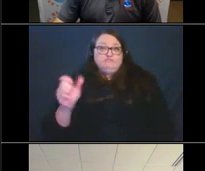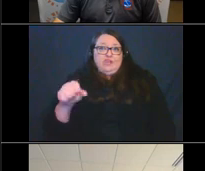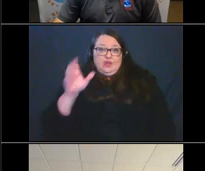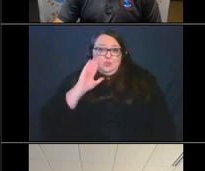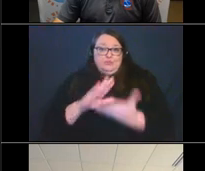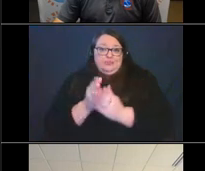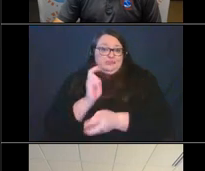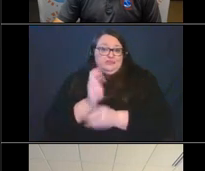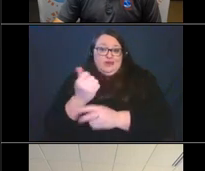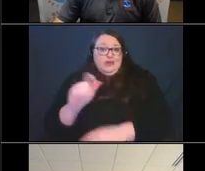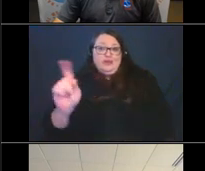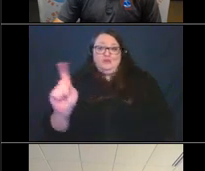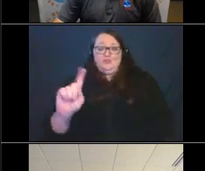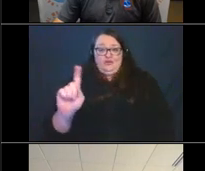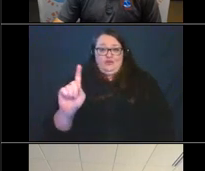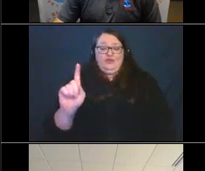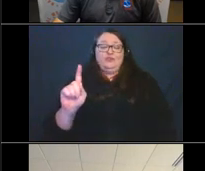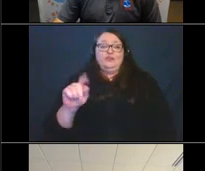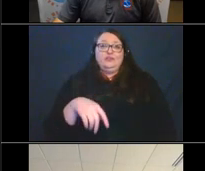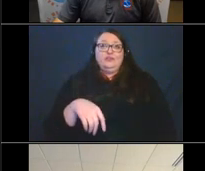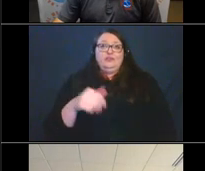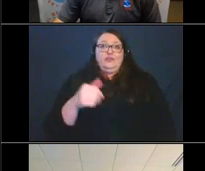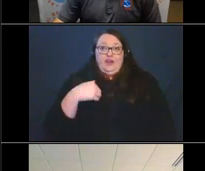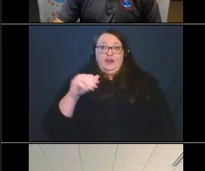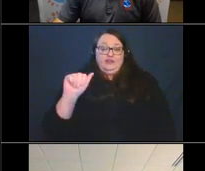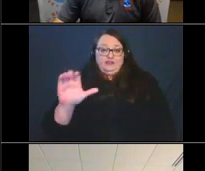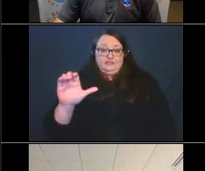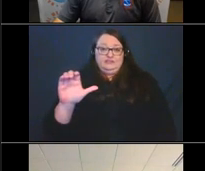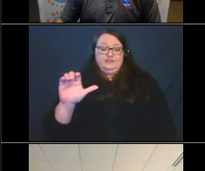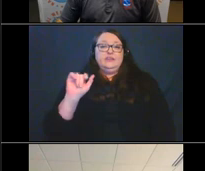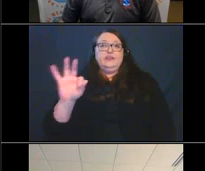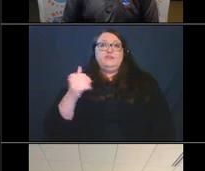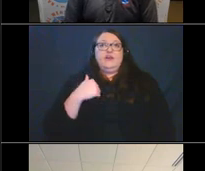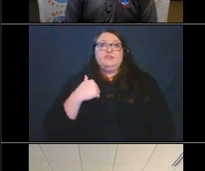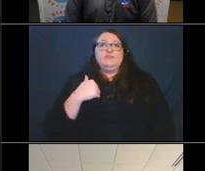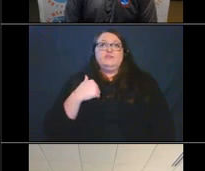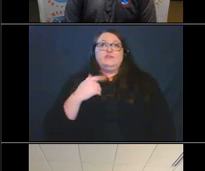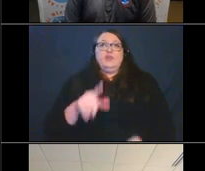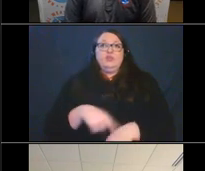anywhere, and then even in the presence of AC, you know, if you have a sufficiently long heatwave,